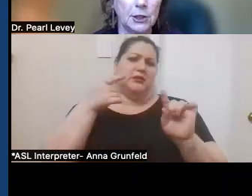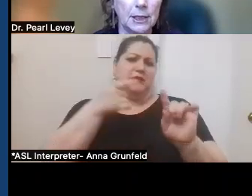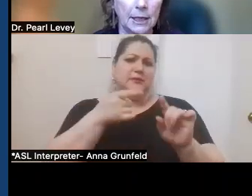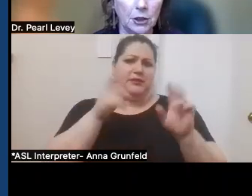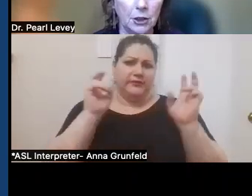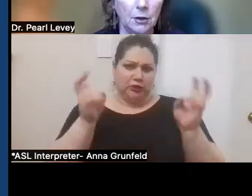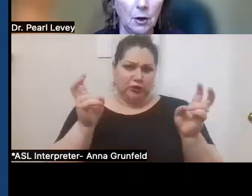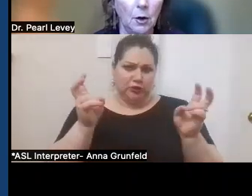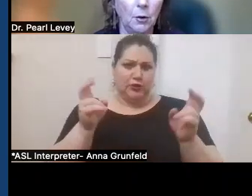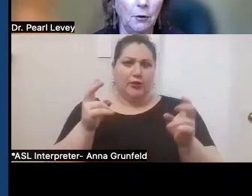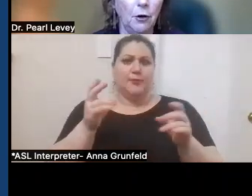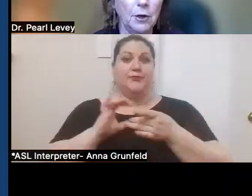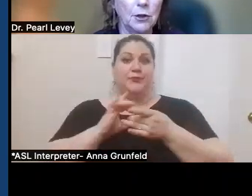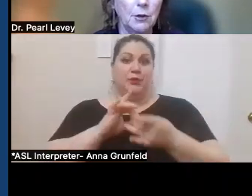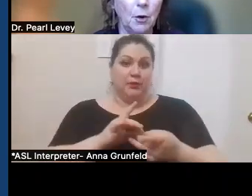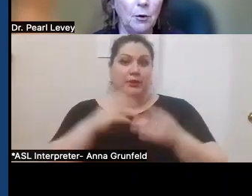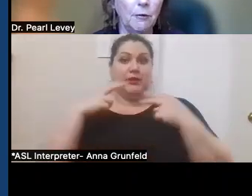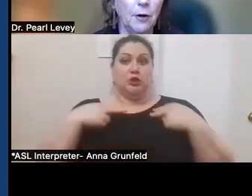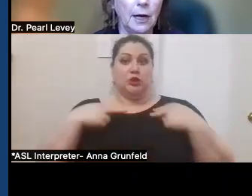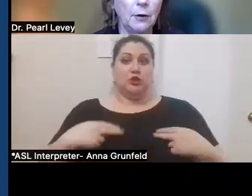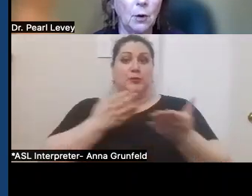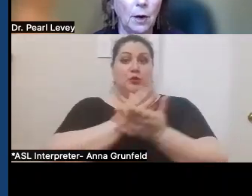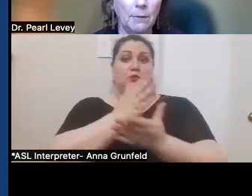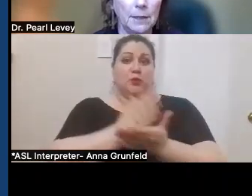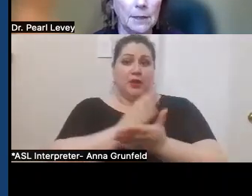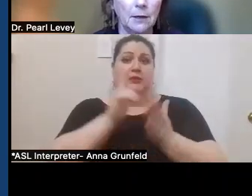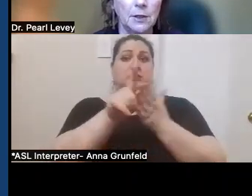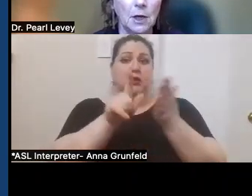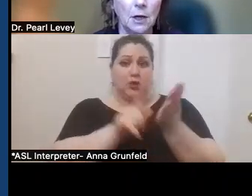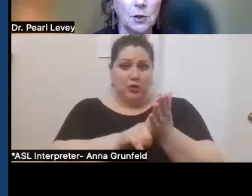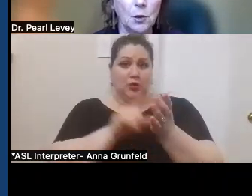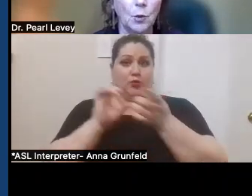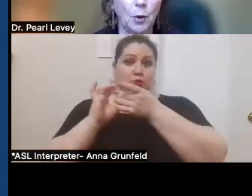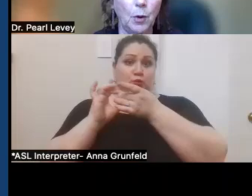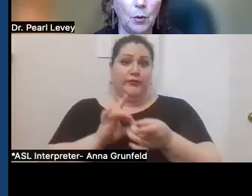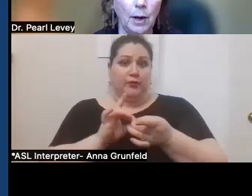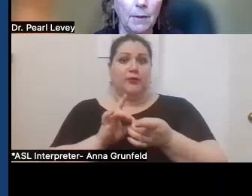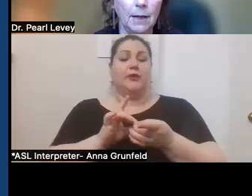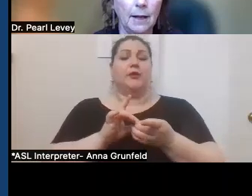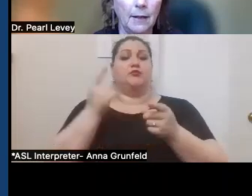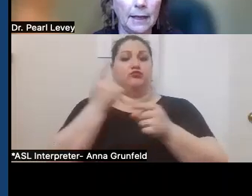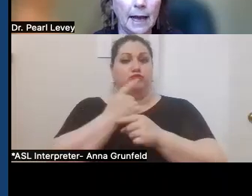legislation referring to the bona fide requirements of a task or program that